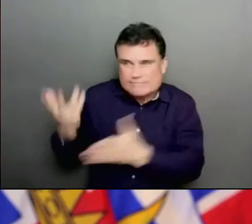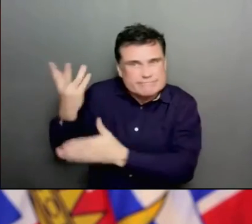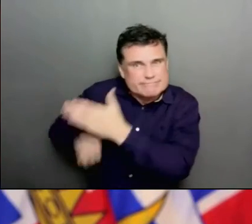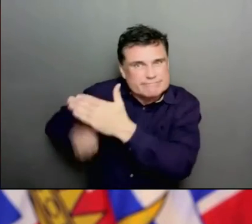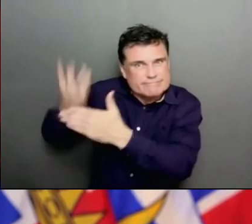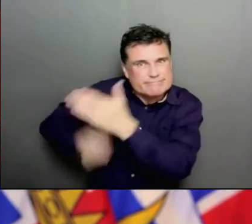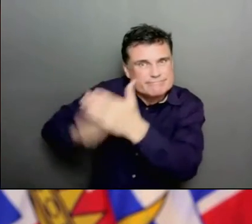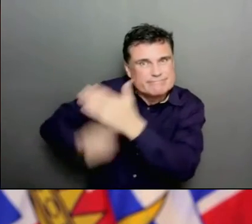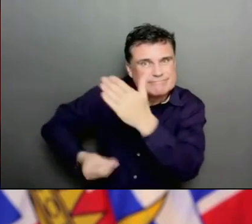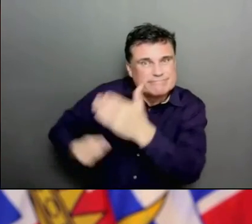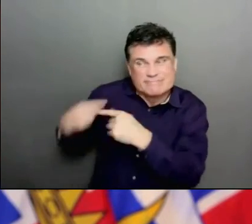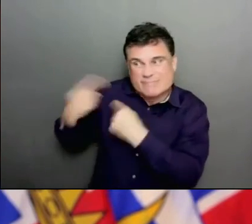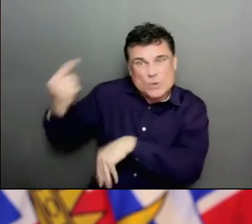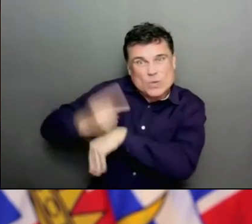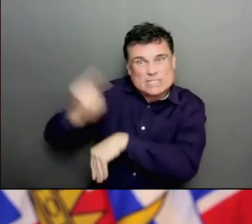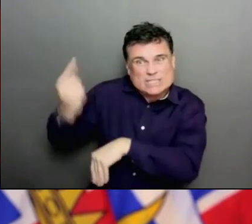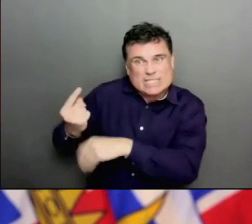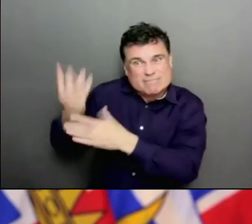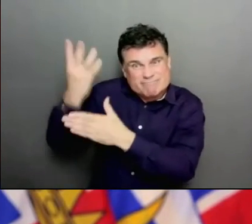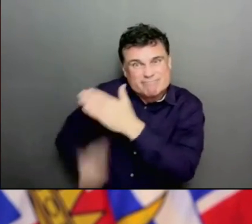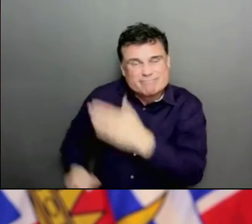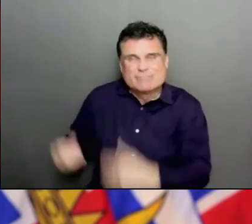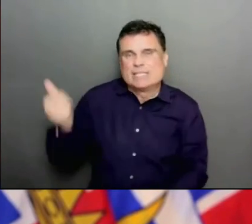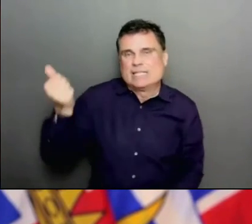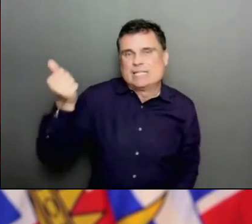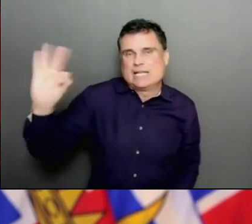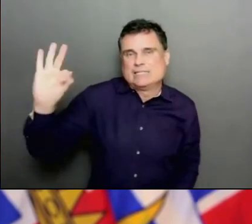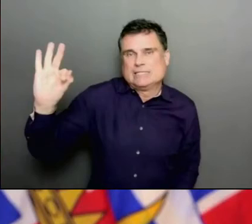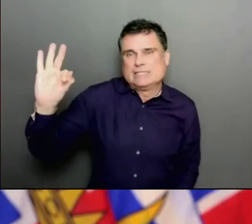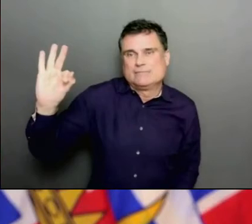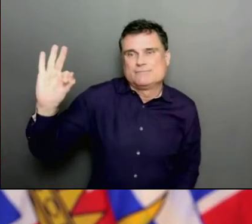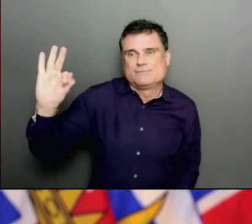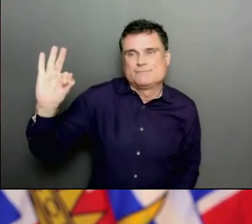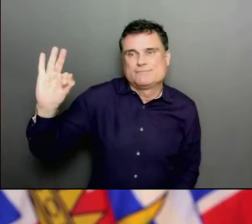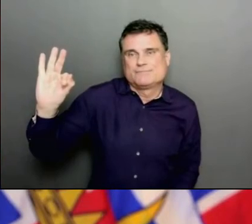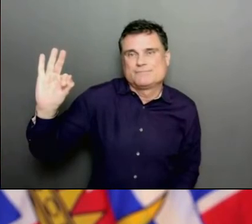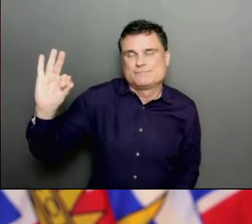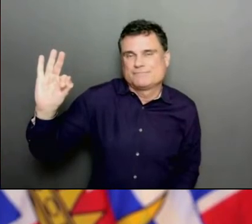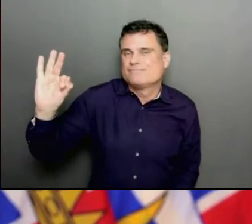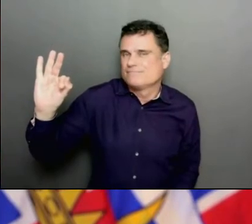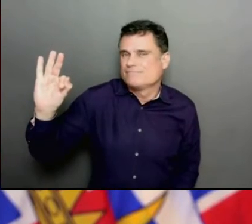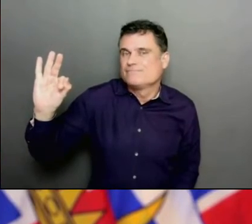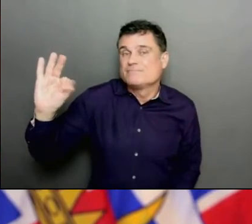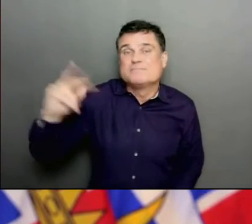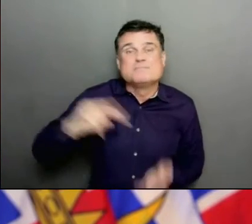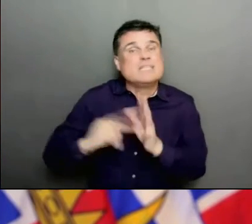people in our province to 796 who have died from COVID-19. Over the past day, families,